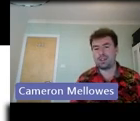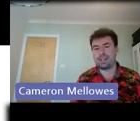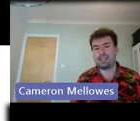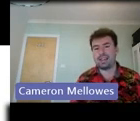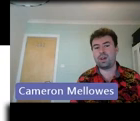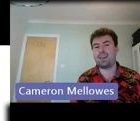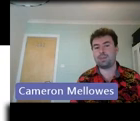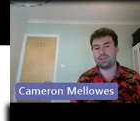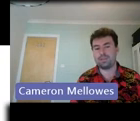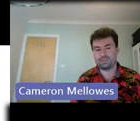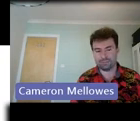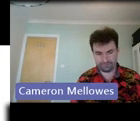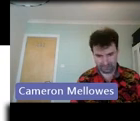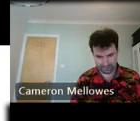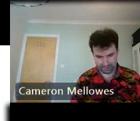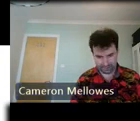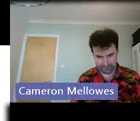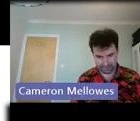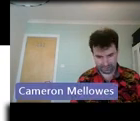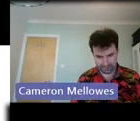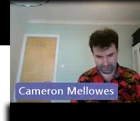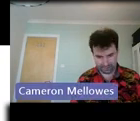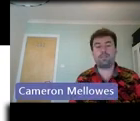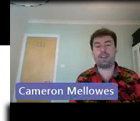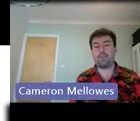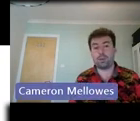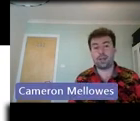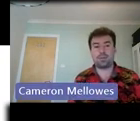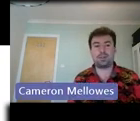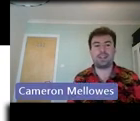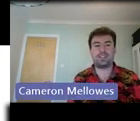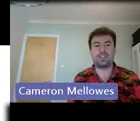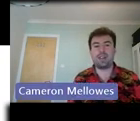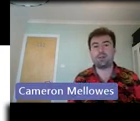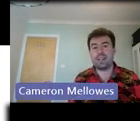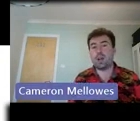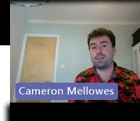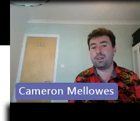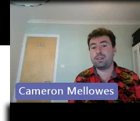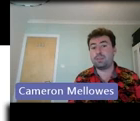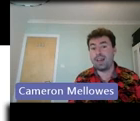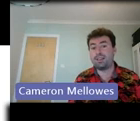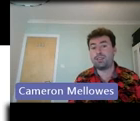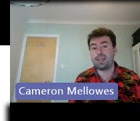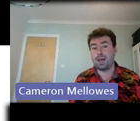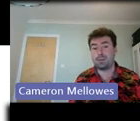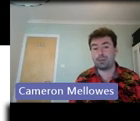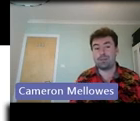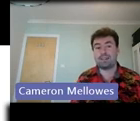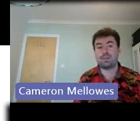communities and not encumber them. Just to finish off before we open up to questions, I really hope you feel inspired to pick up the Democracy